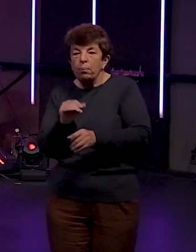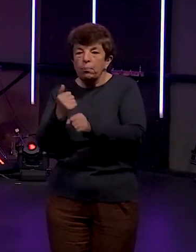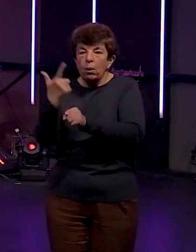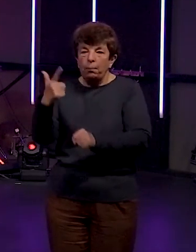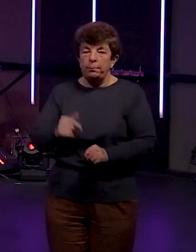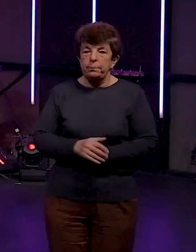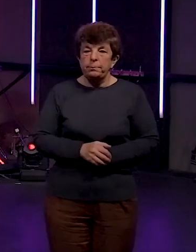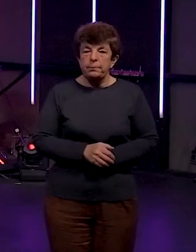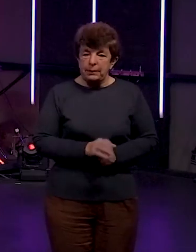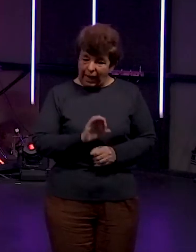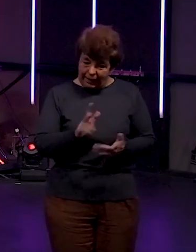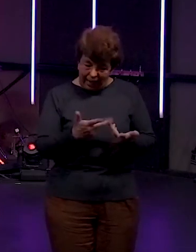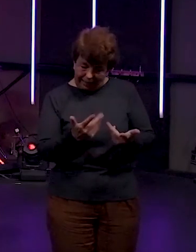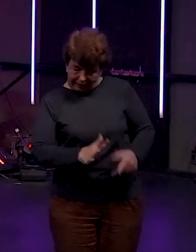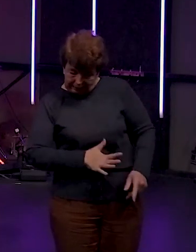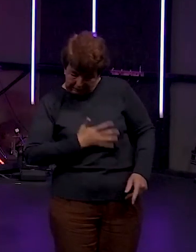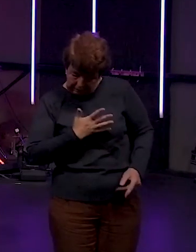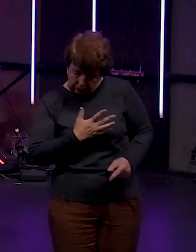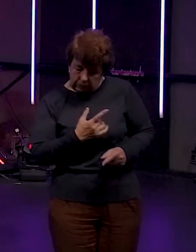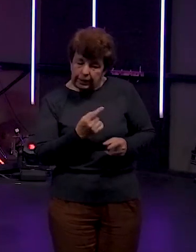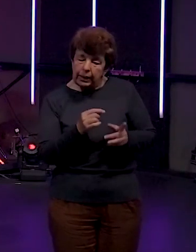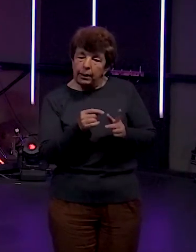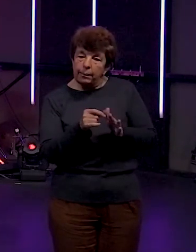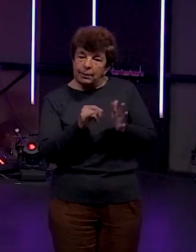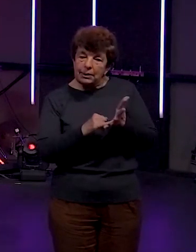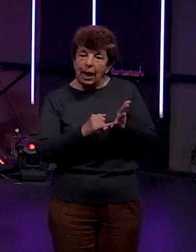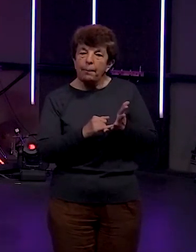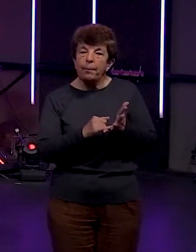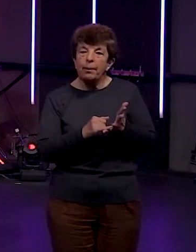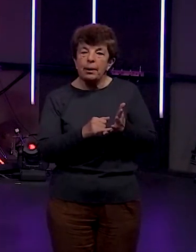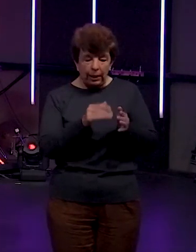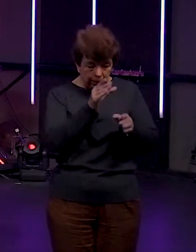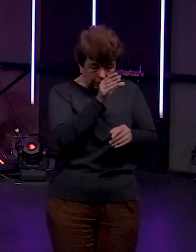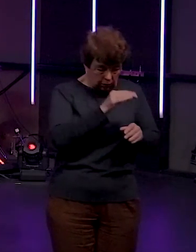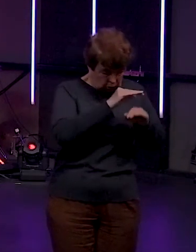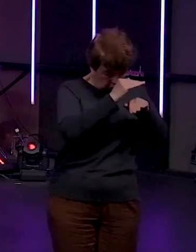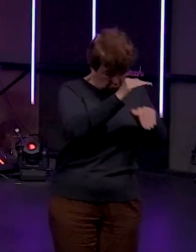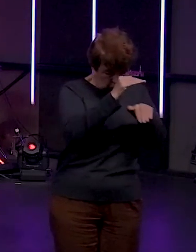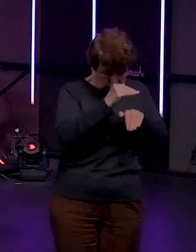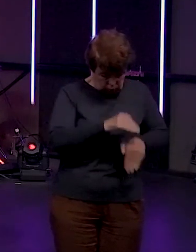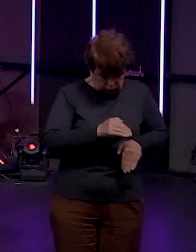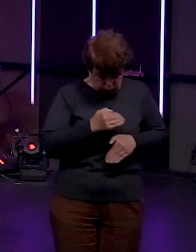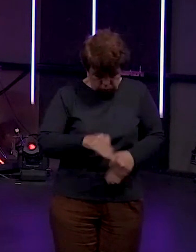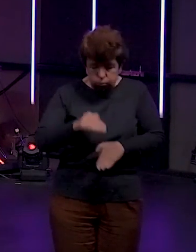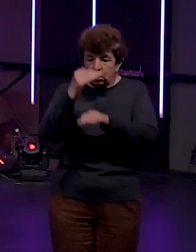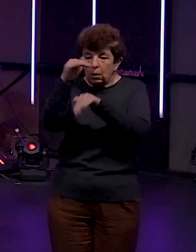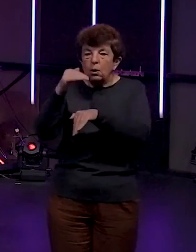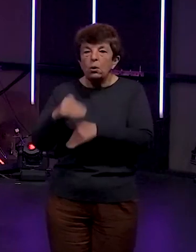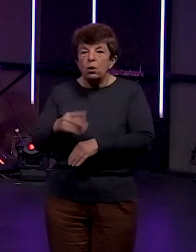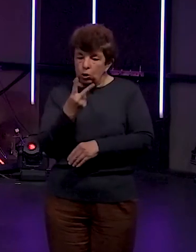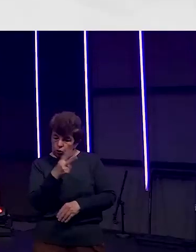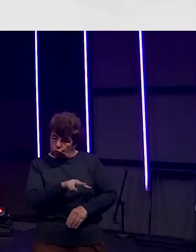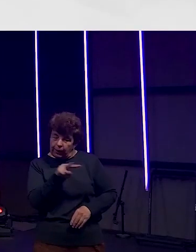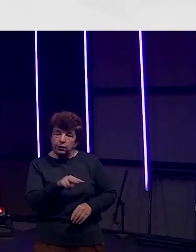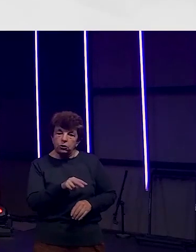Another interesting thing about this Psalm is that it's divided into 22 sections or 22